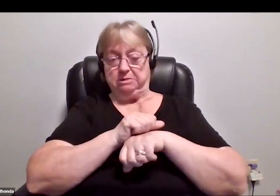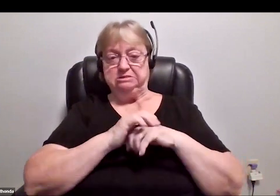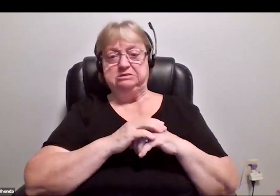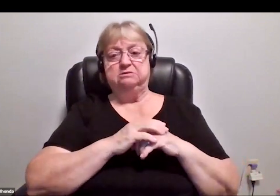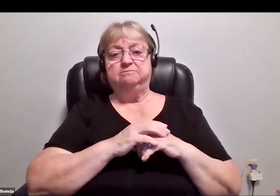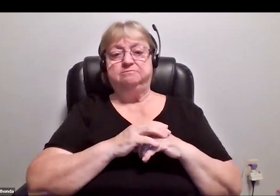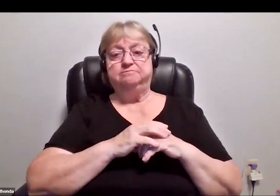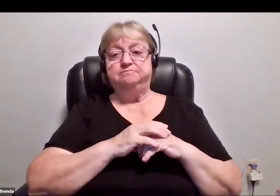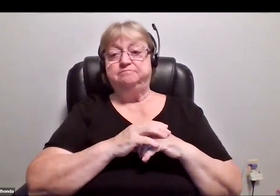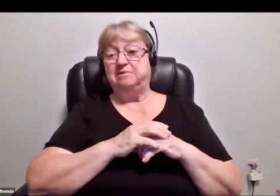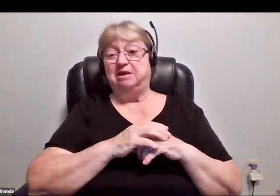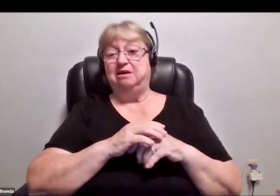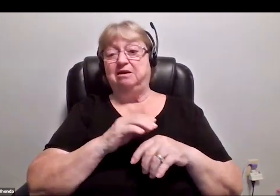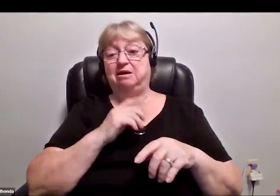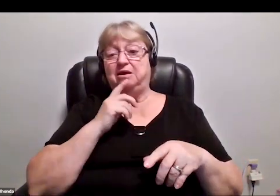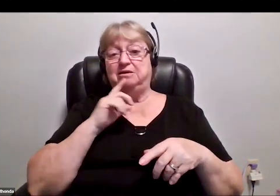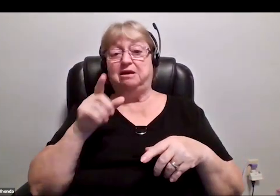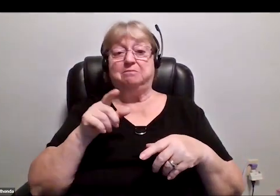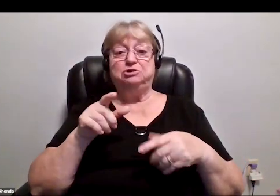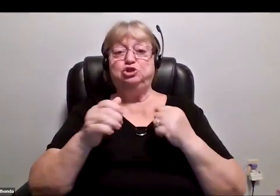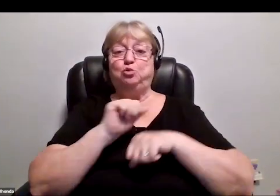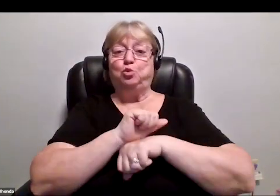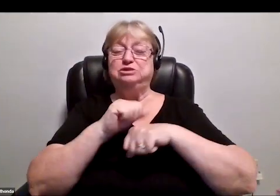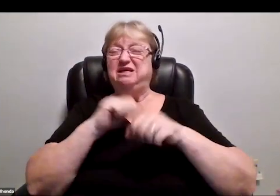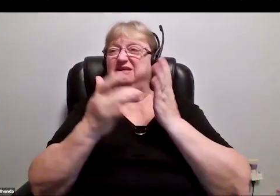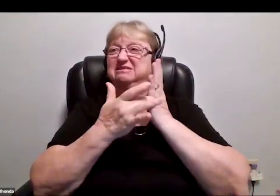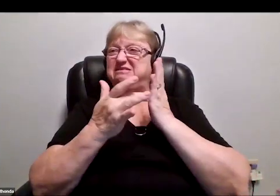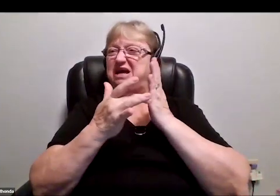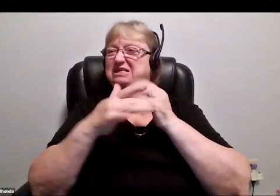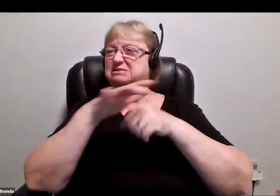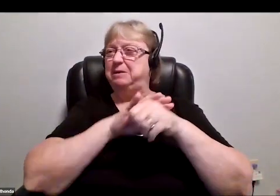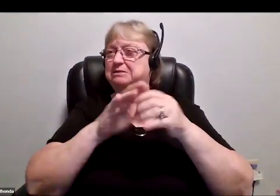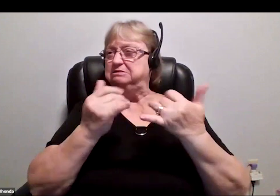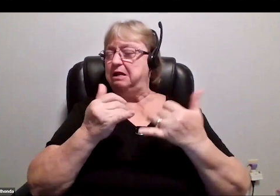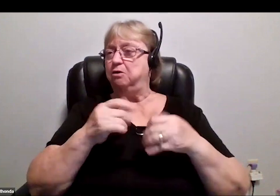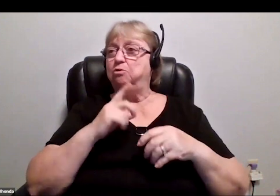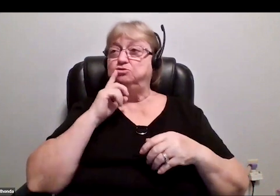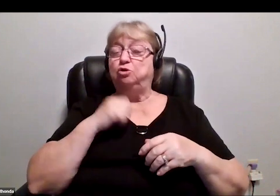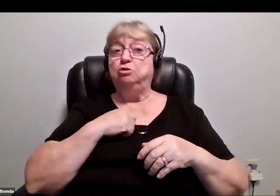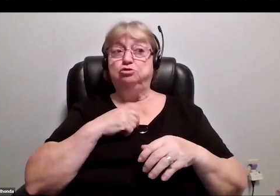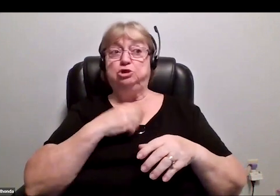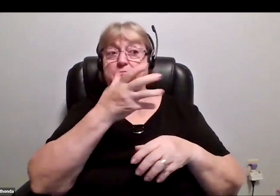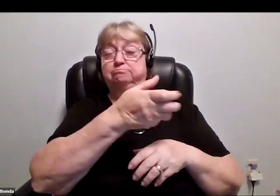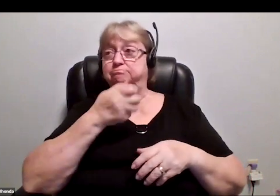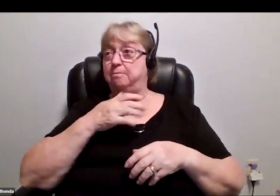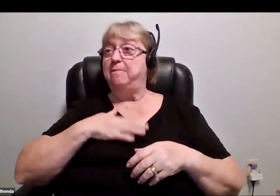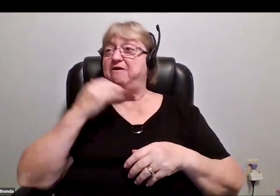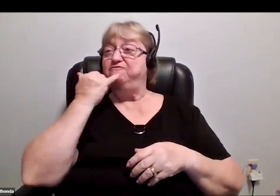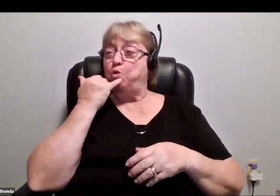This is Liz Spinkle. She works in the tech space now. She was a graduate student at the time. She took my phone, opened the alarm function